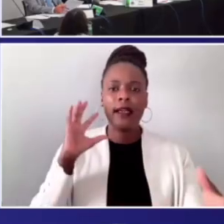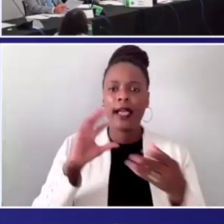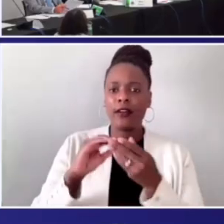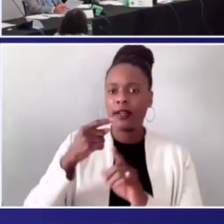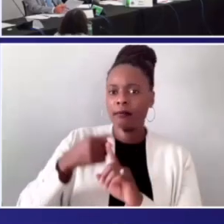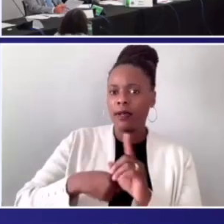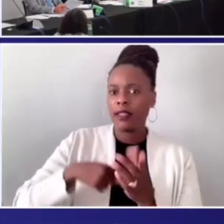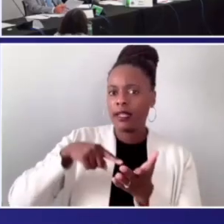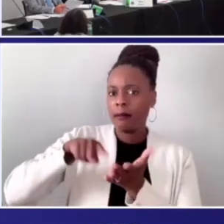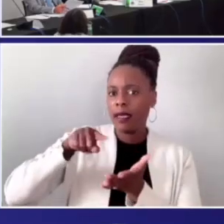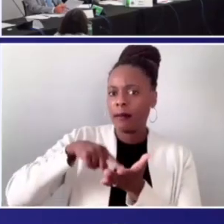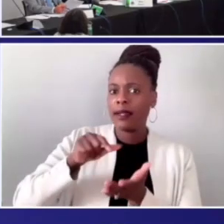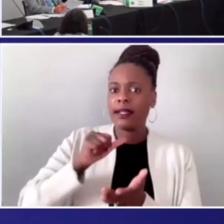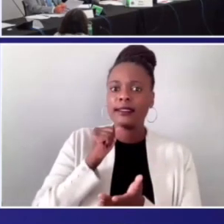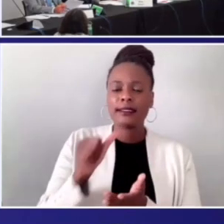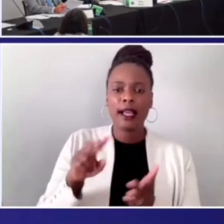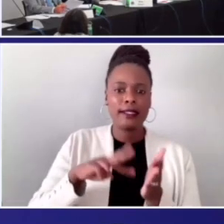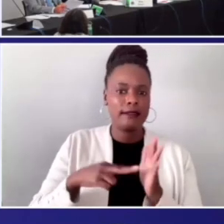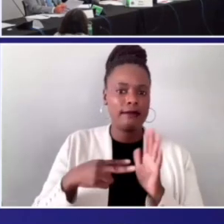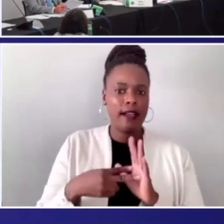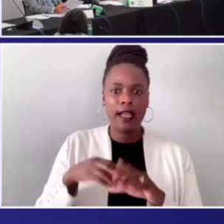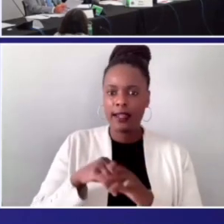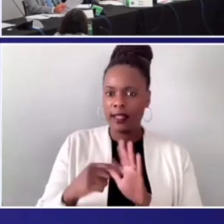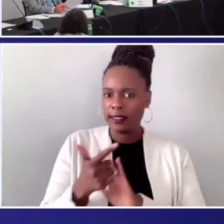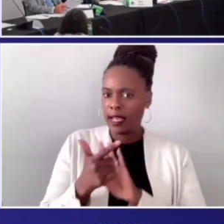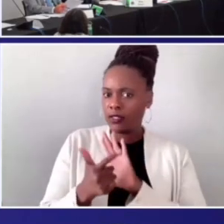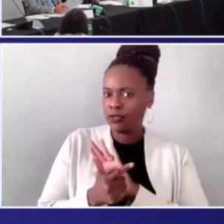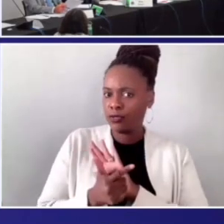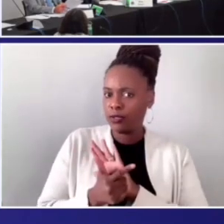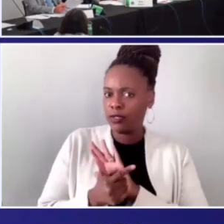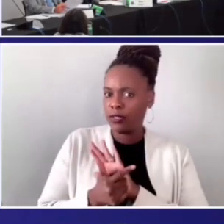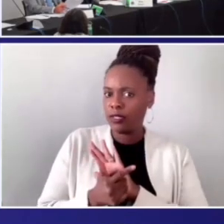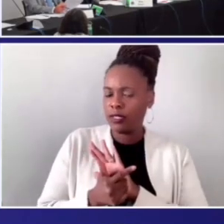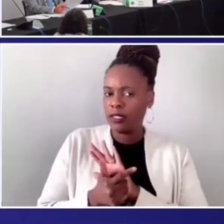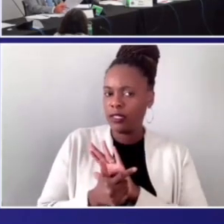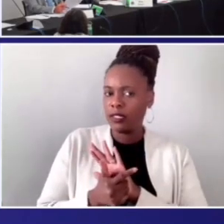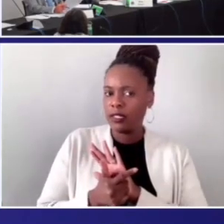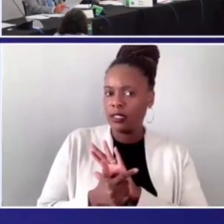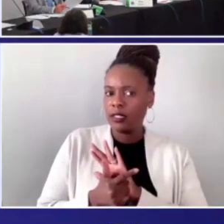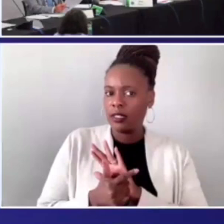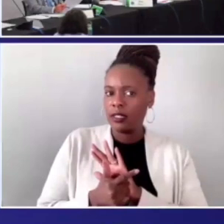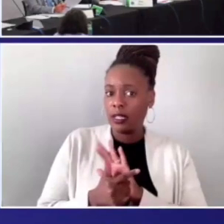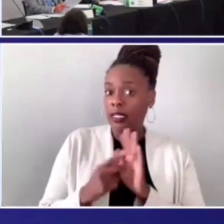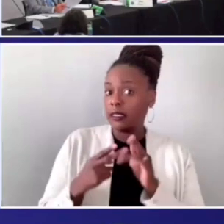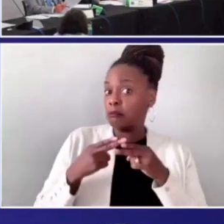not defined anywhere in statute. So I'm -- it is mentioned in statute in